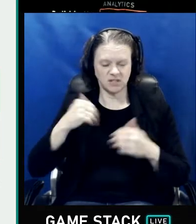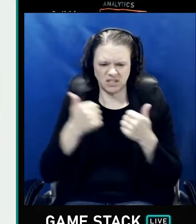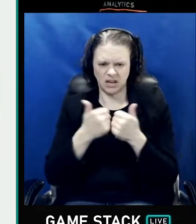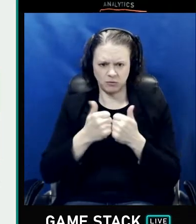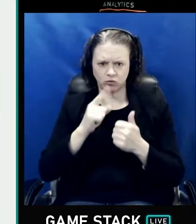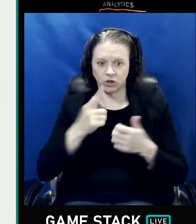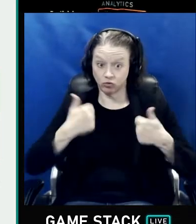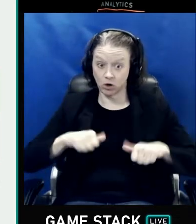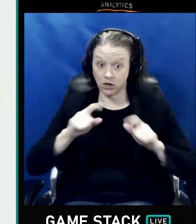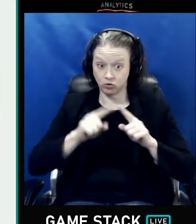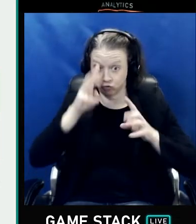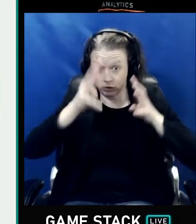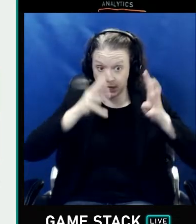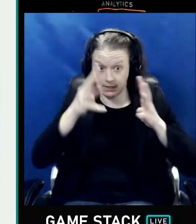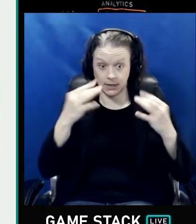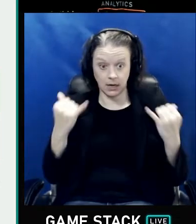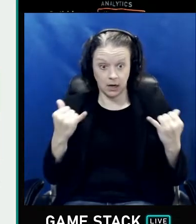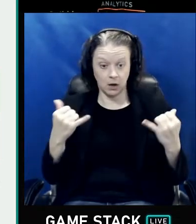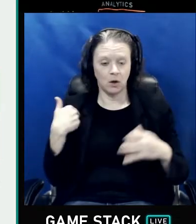and so we want to take care of that as well.